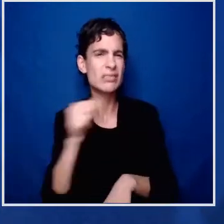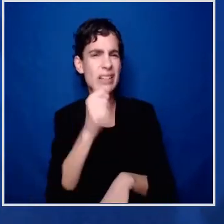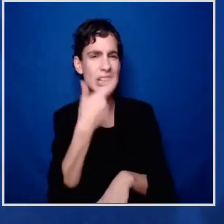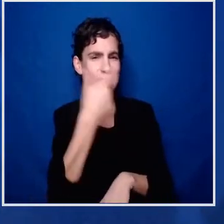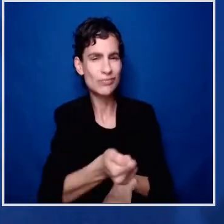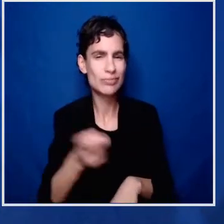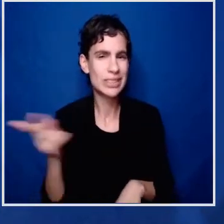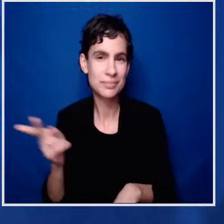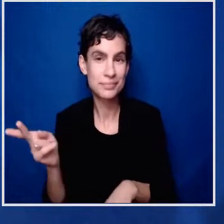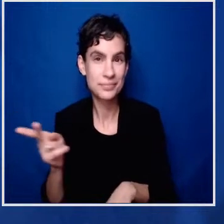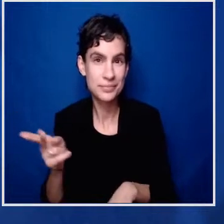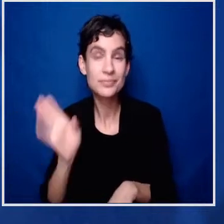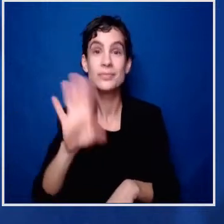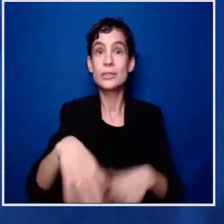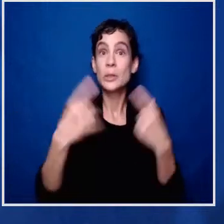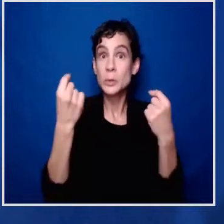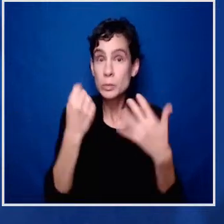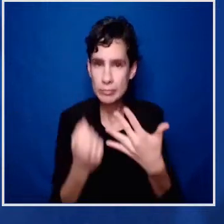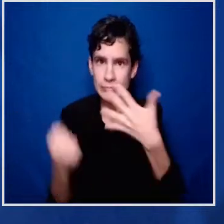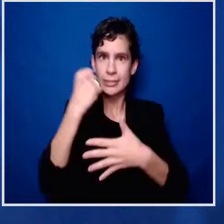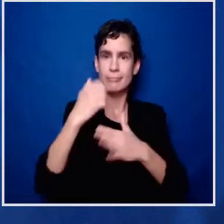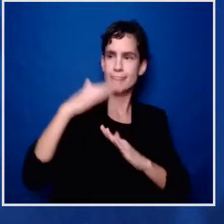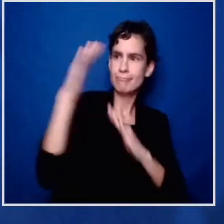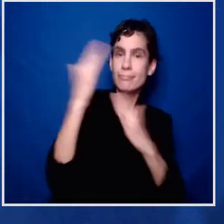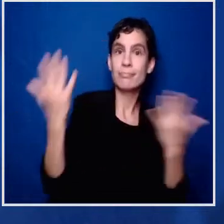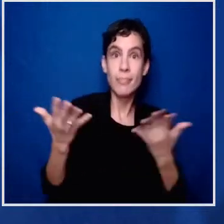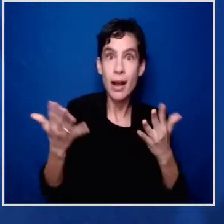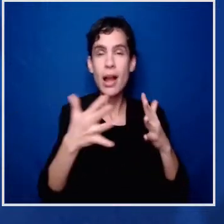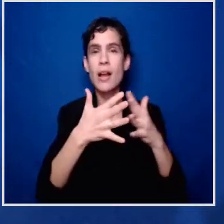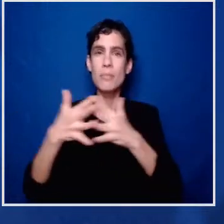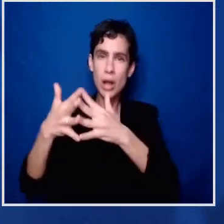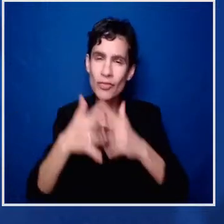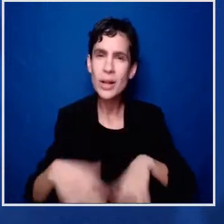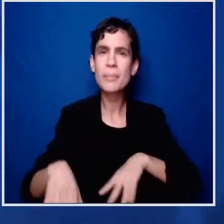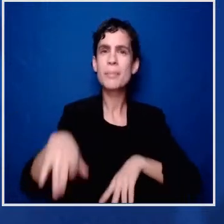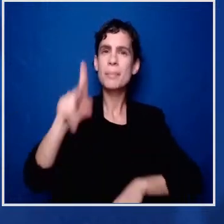CHAOS, THEIR COMMITMENT TO RESTORING THE SOUL OF OUR NATION, I COULD NOT BE MORE EXCITED FOR THEIR INAUGURATION. AND FOR US TO BEGIN THIS NEW